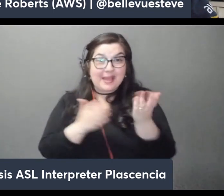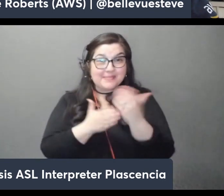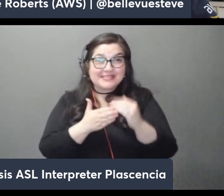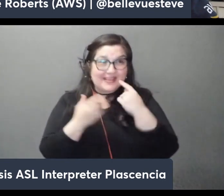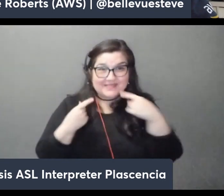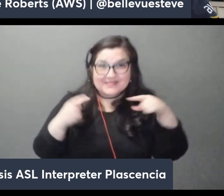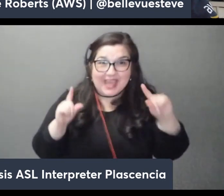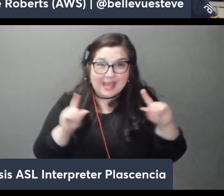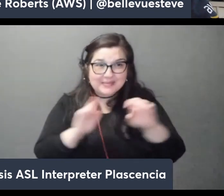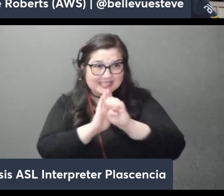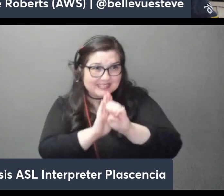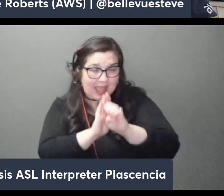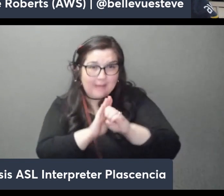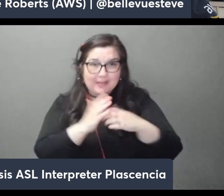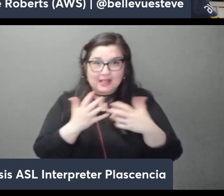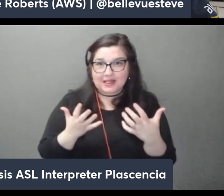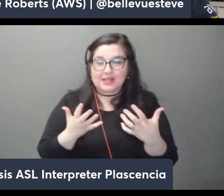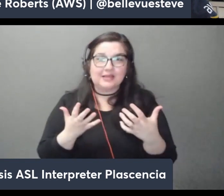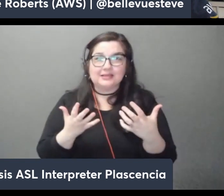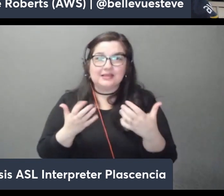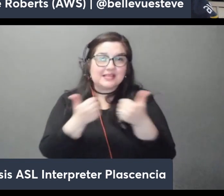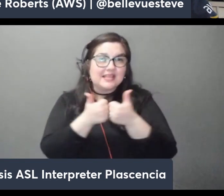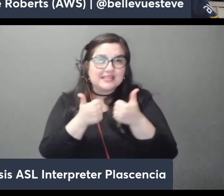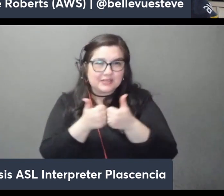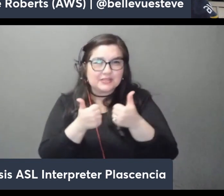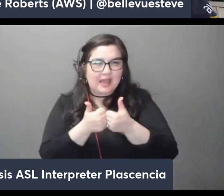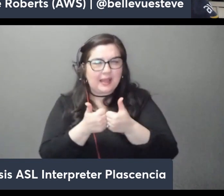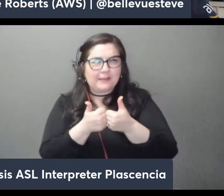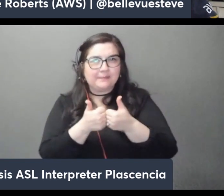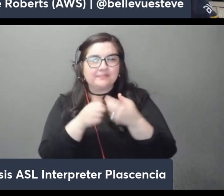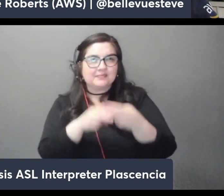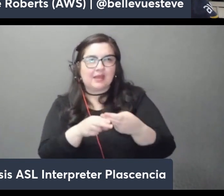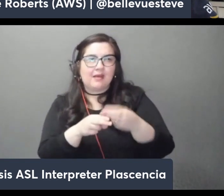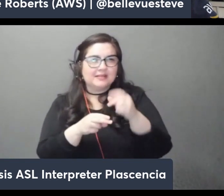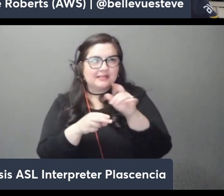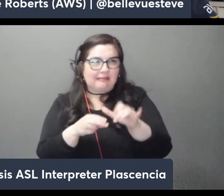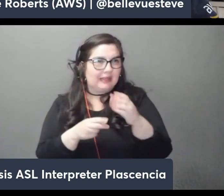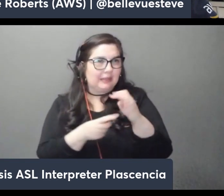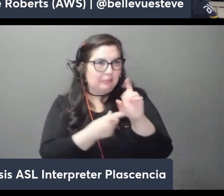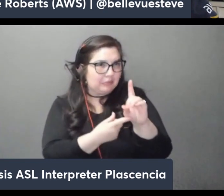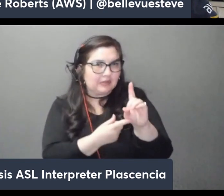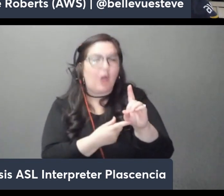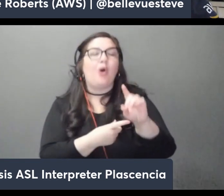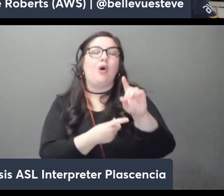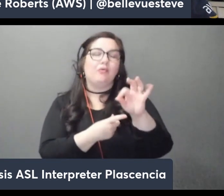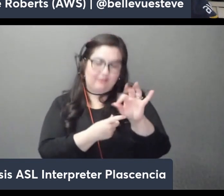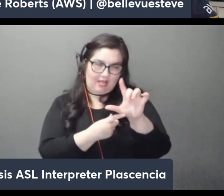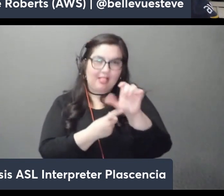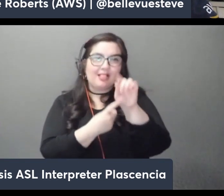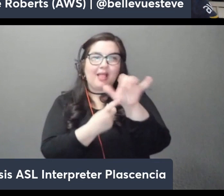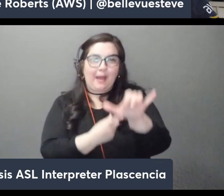is there's a game, Flappy Bird. You may have heard of it. I have heard of Flappy Bird. That is something that someone put together